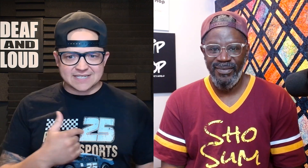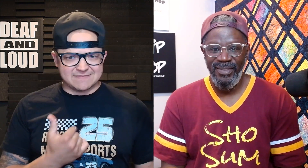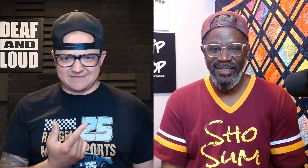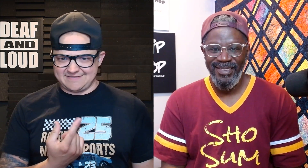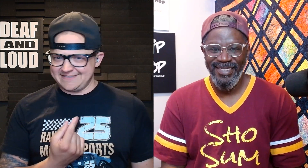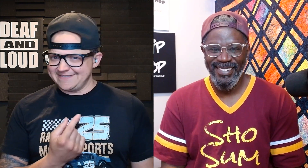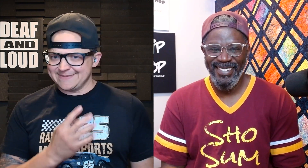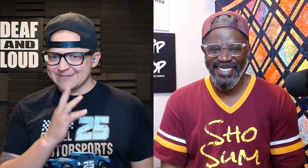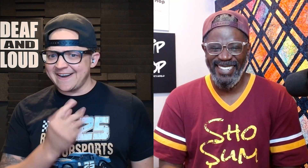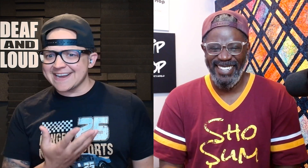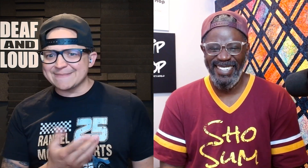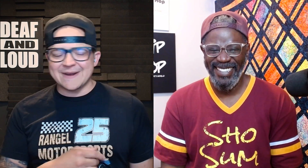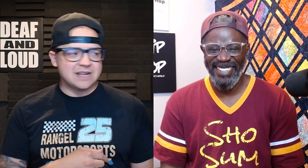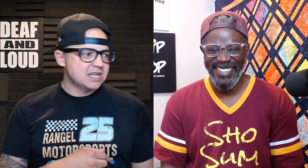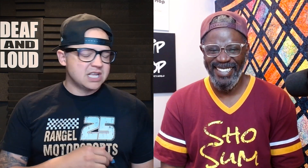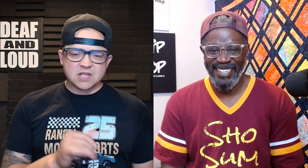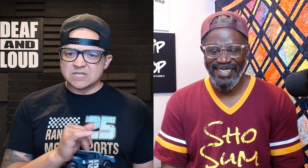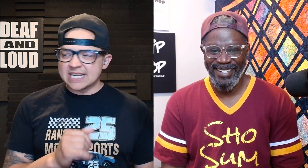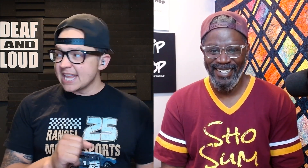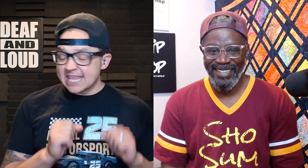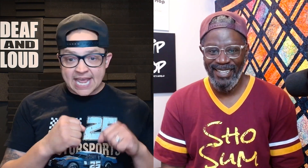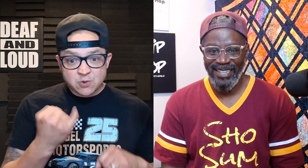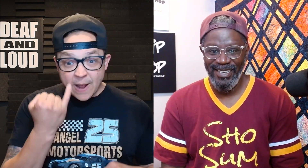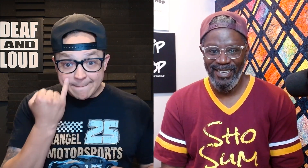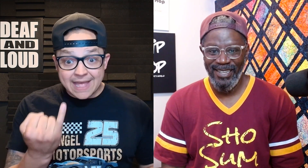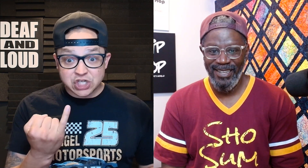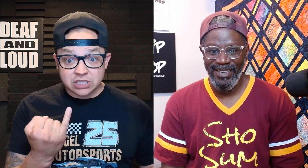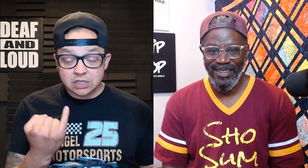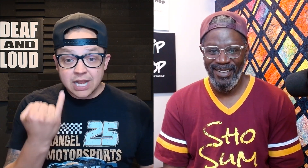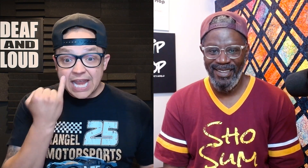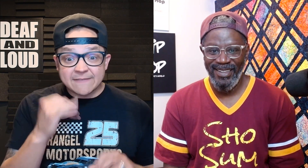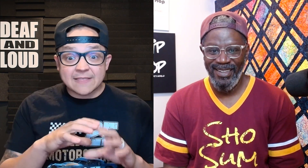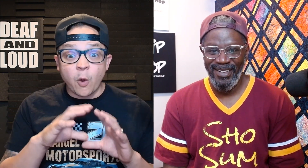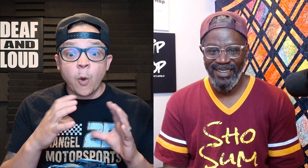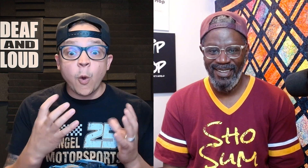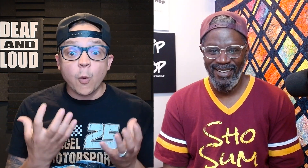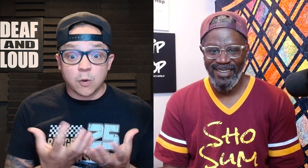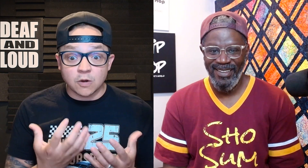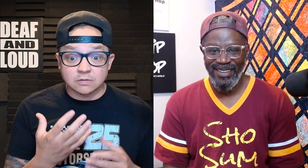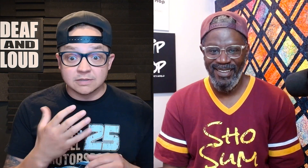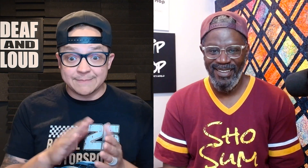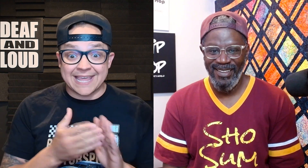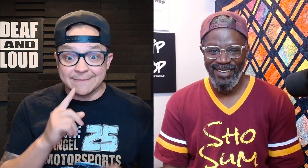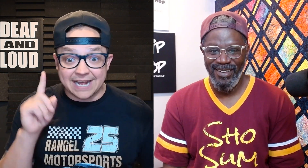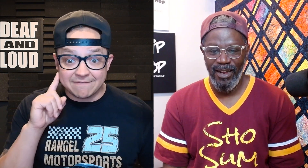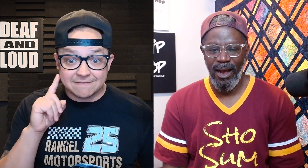I'm like, "What are you talking about?" He's like, "Can you imagine if the whole world became Deaf?"